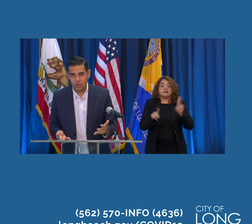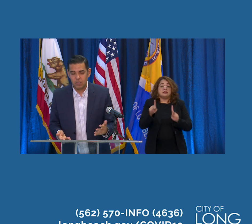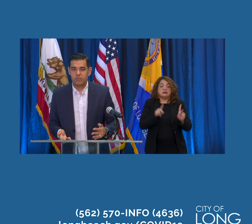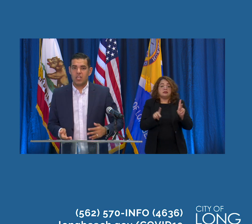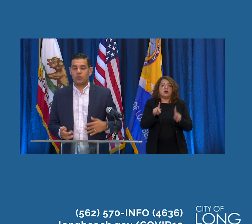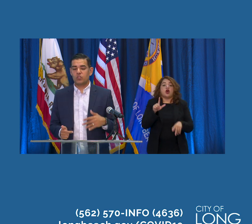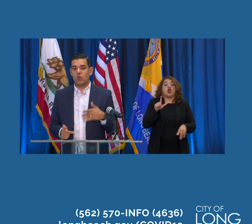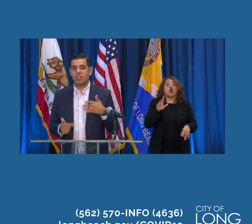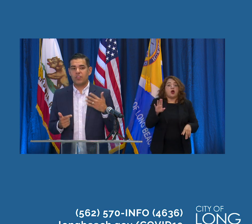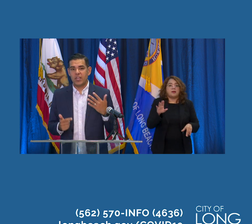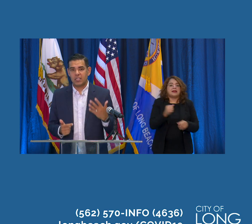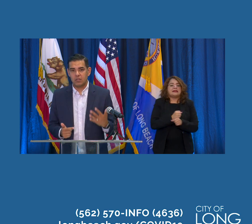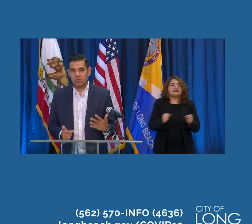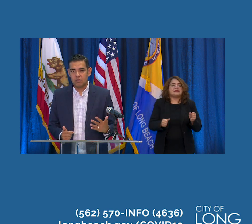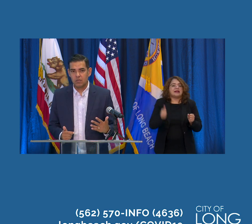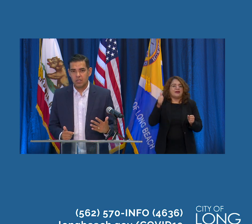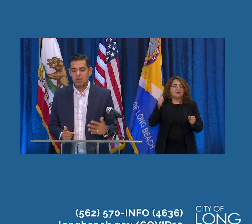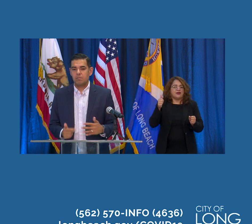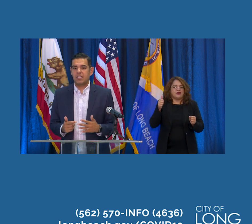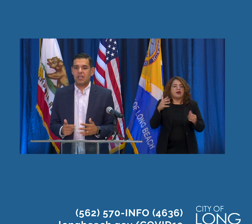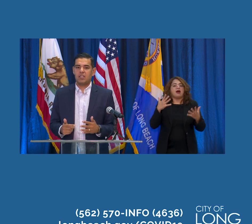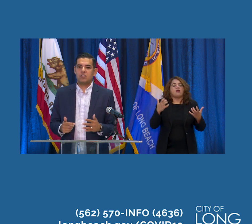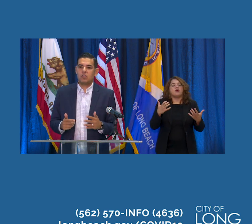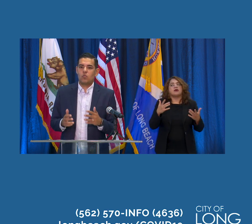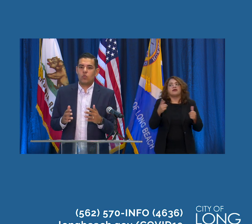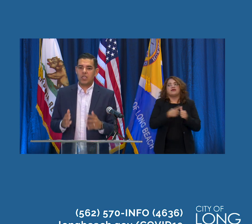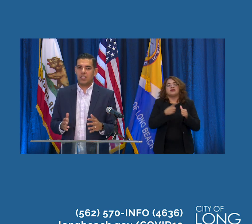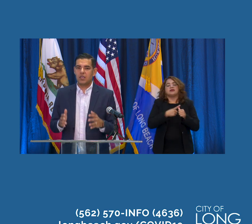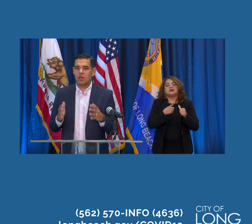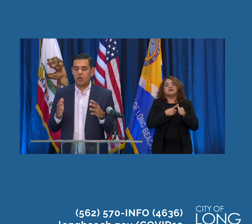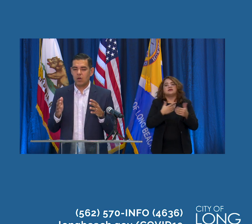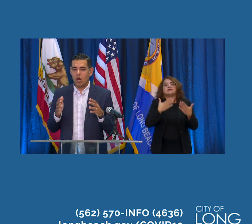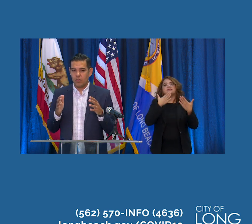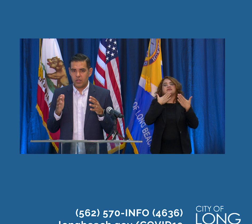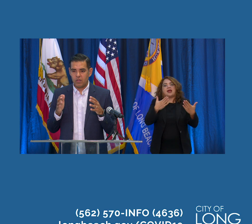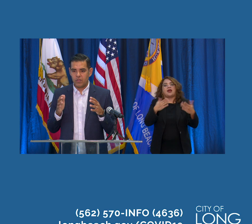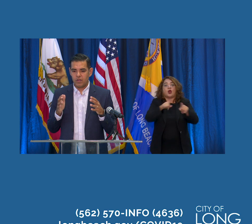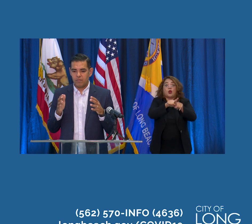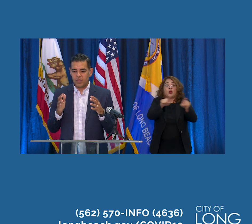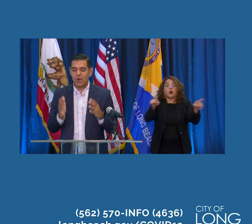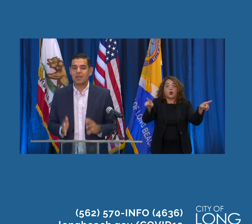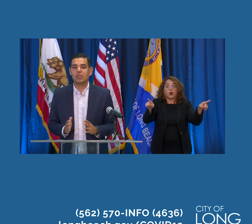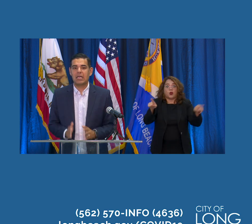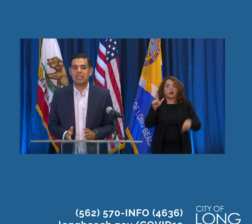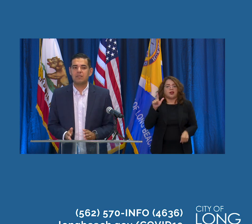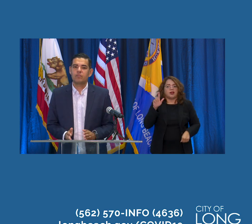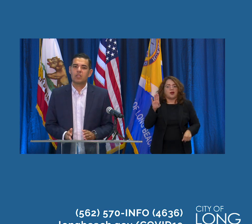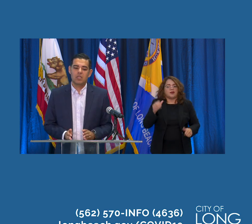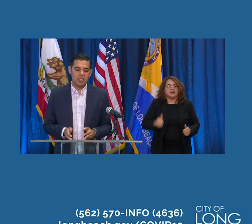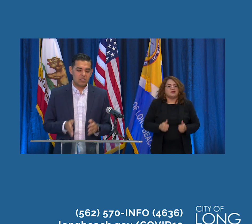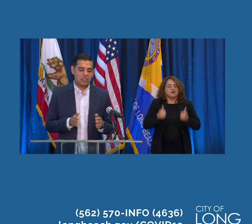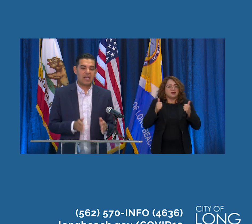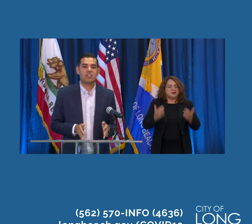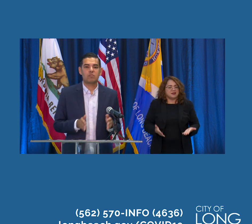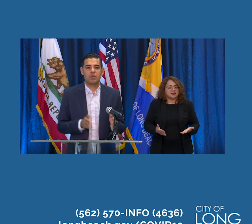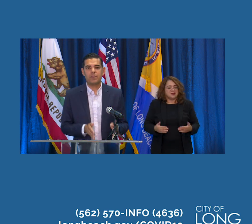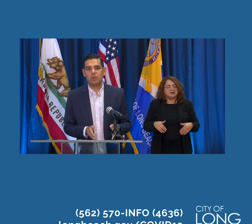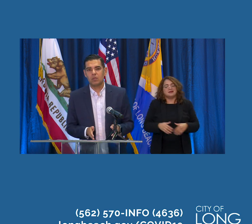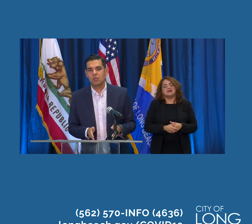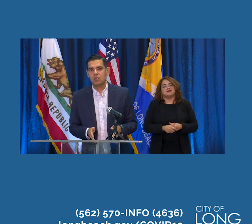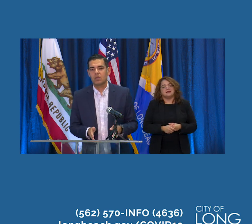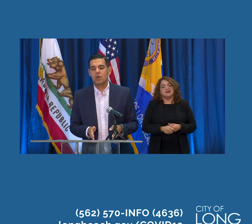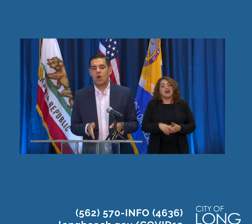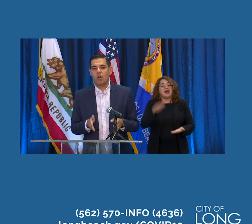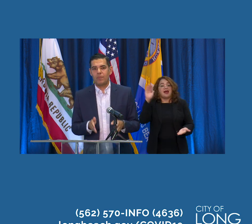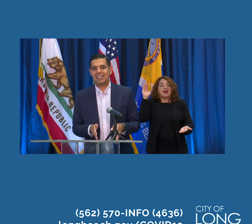And so I just want to thank you because we, the bottom line, is less people are being